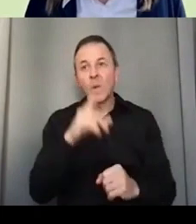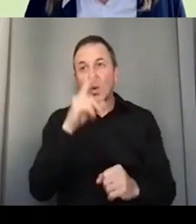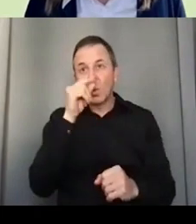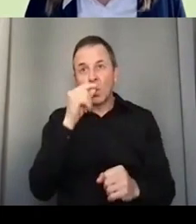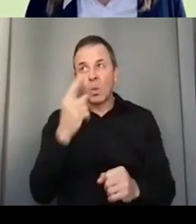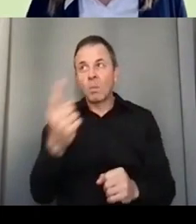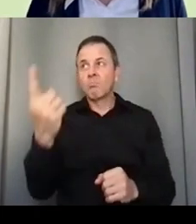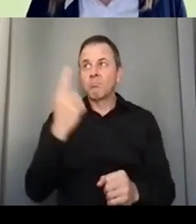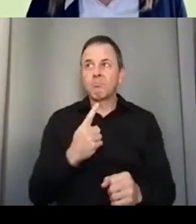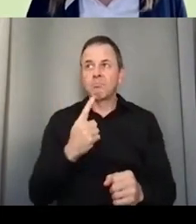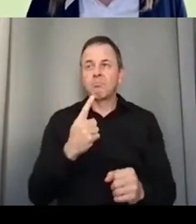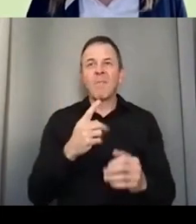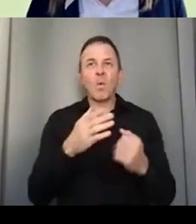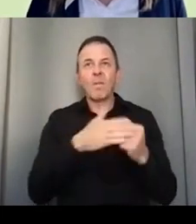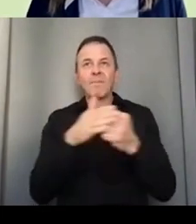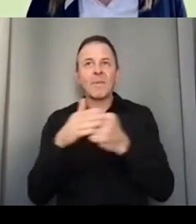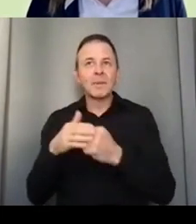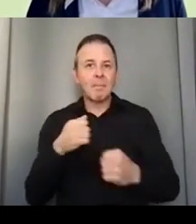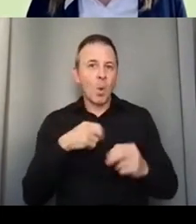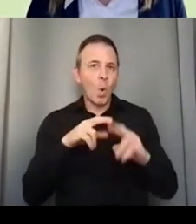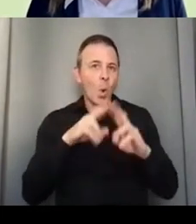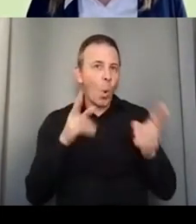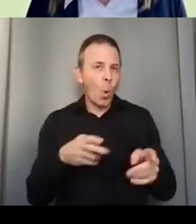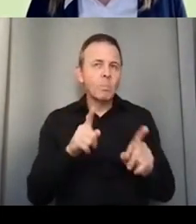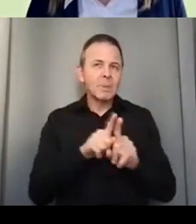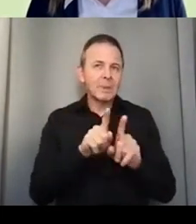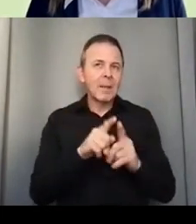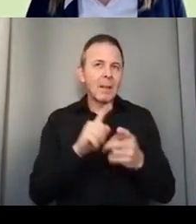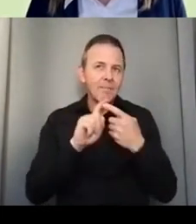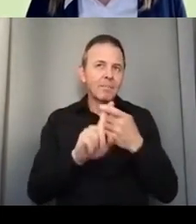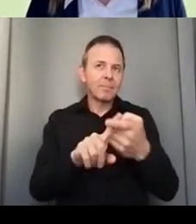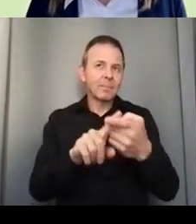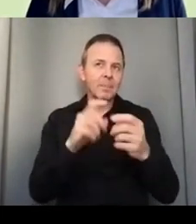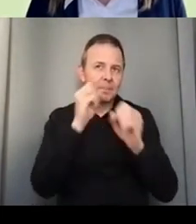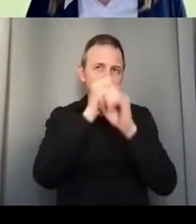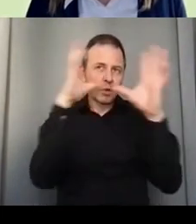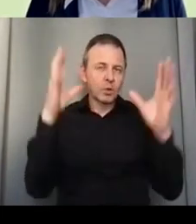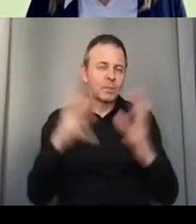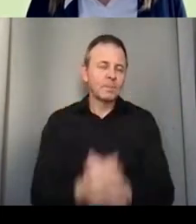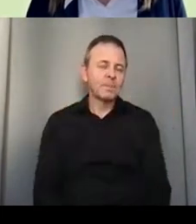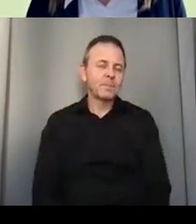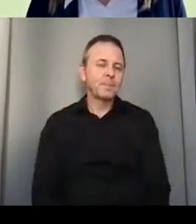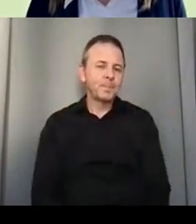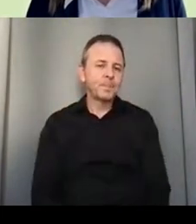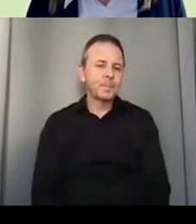Maintenance